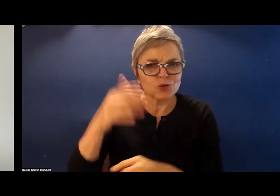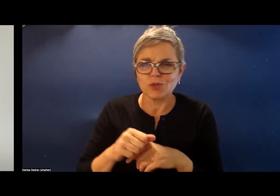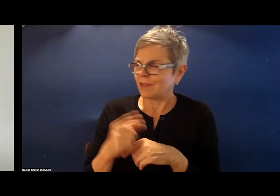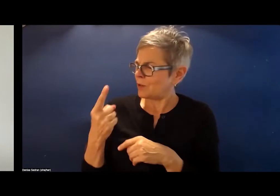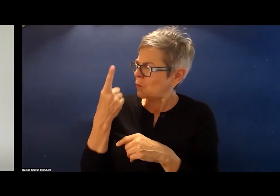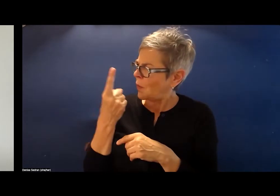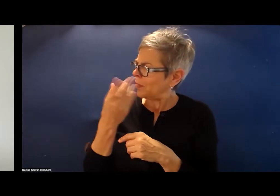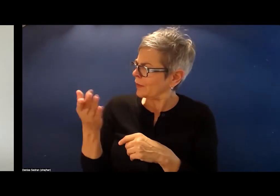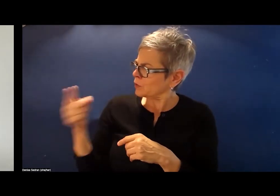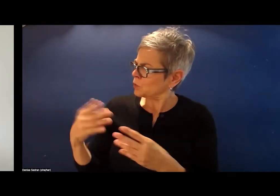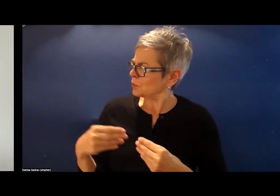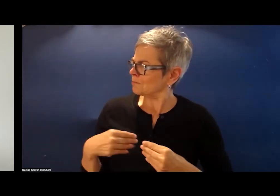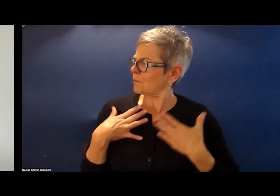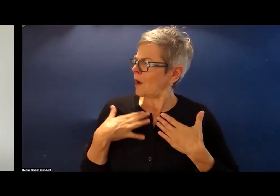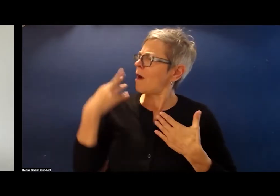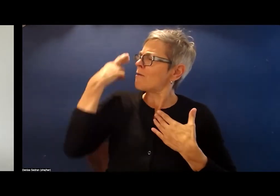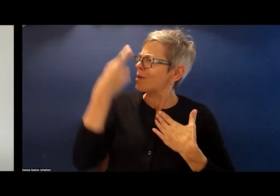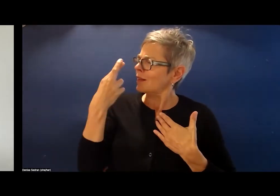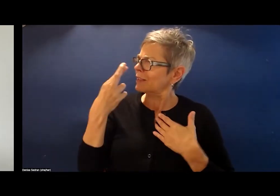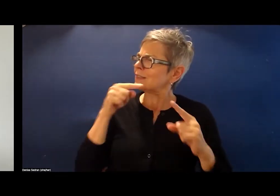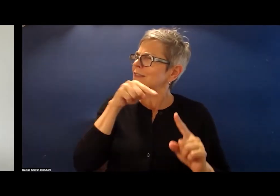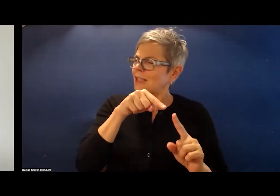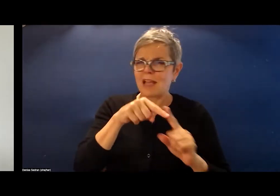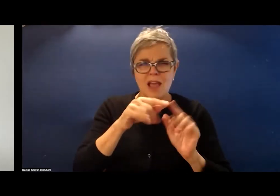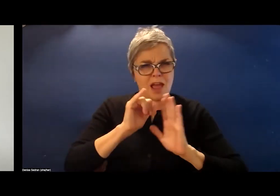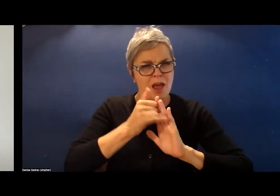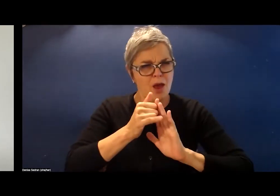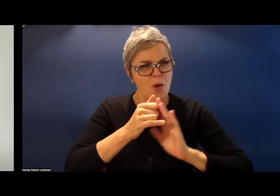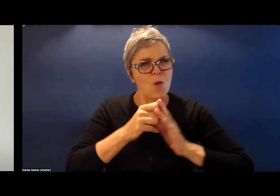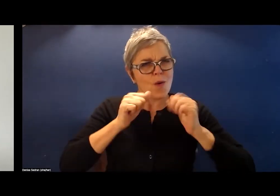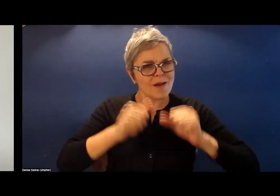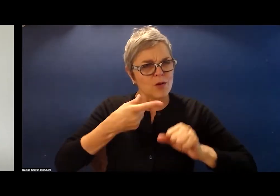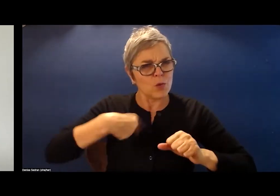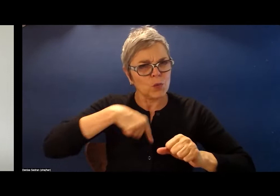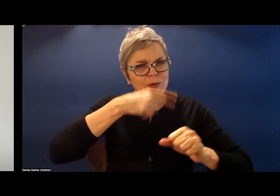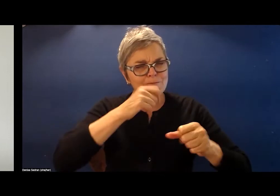is how to really democratize the various platforms of our engagement.